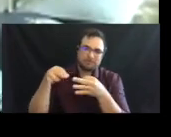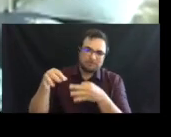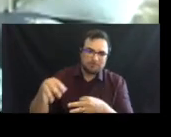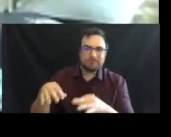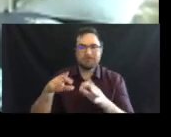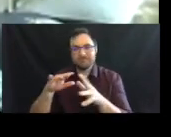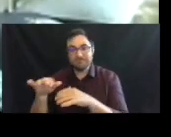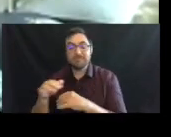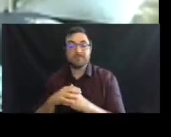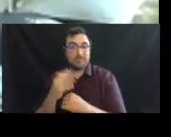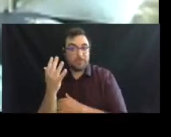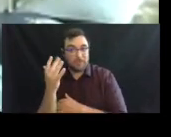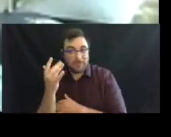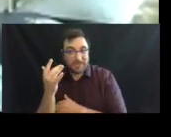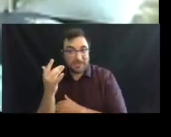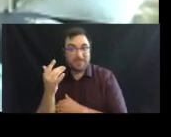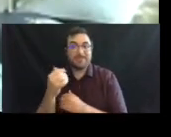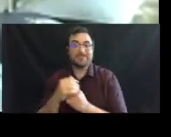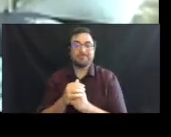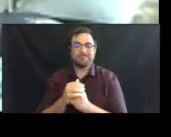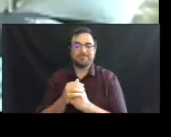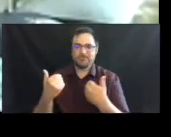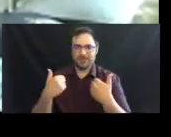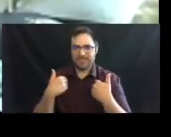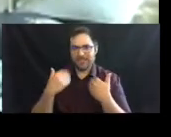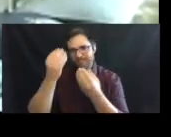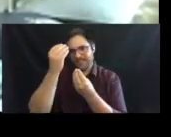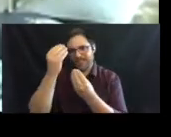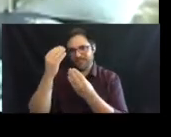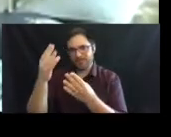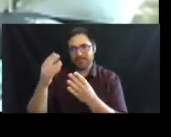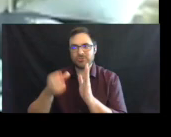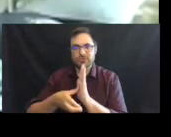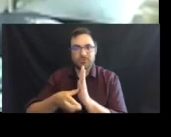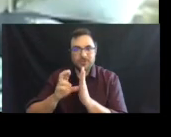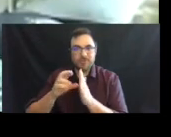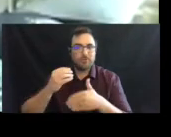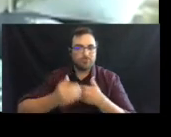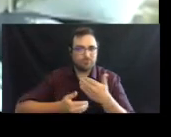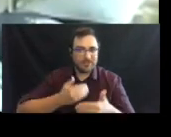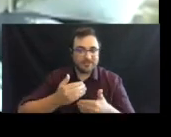that we have a information review process within the Department of Health and as you can imagine